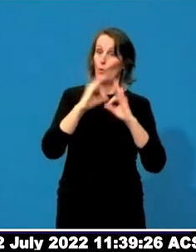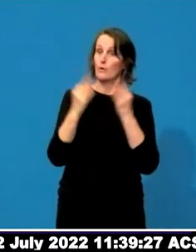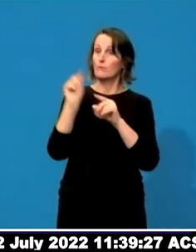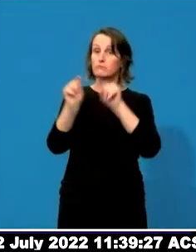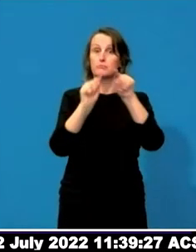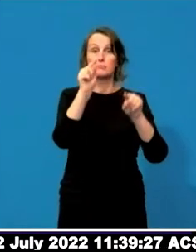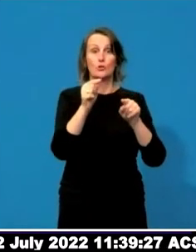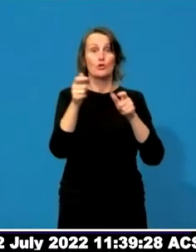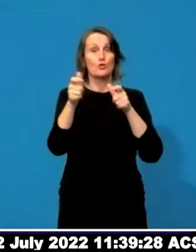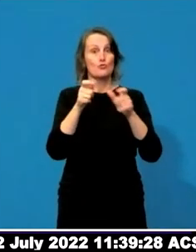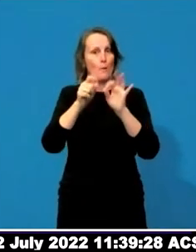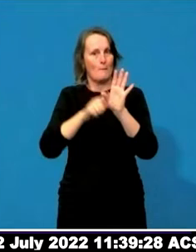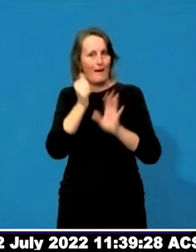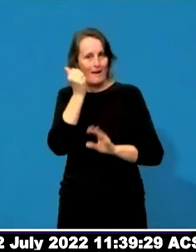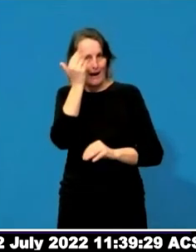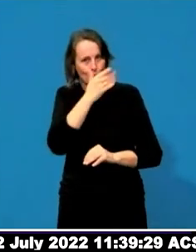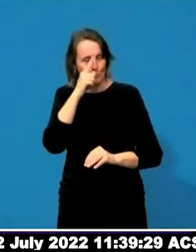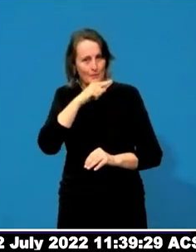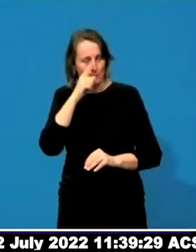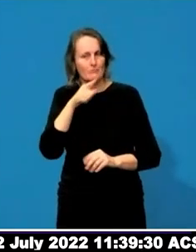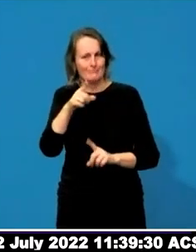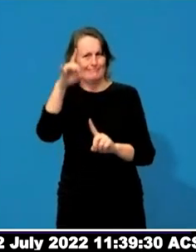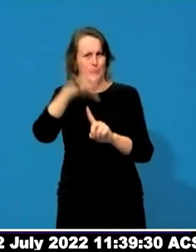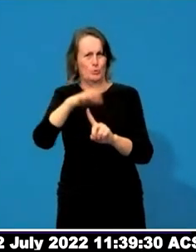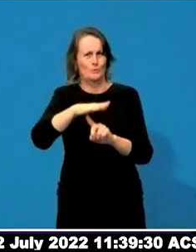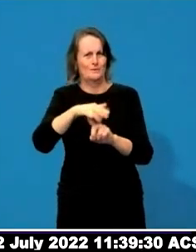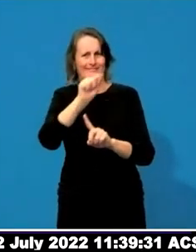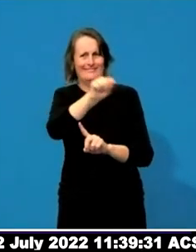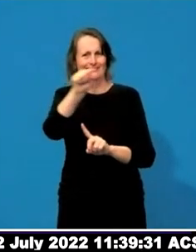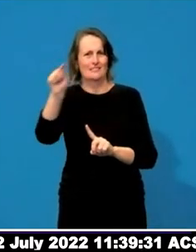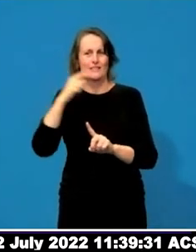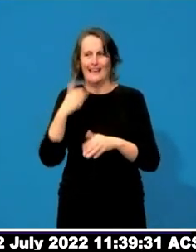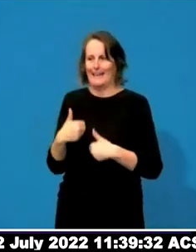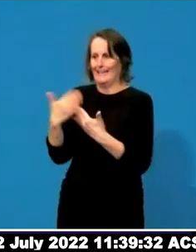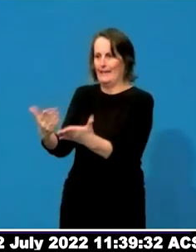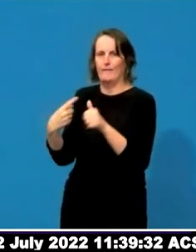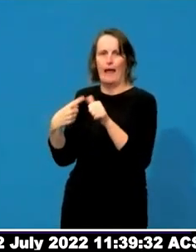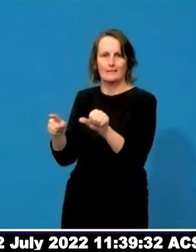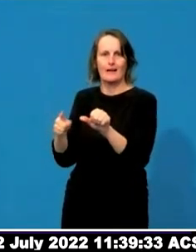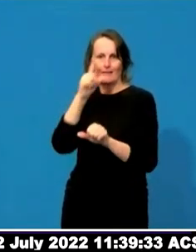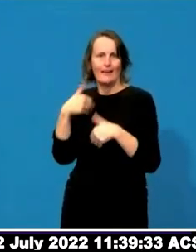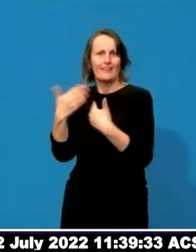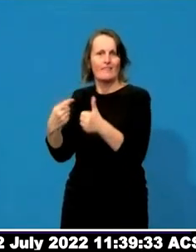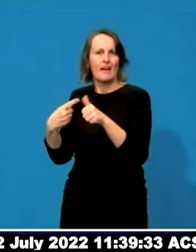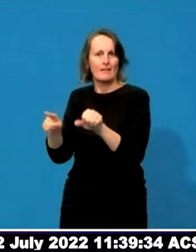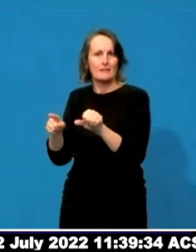are critical in coming up with the solutions and I would argue are best placed.